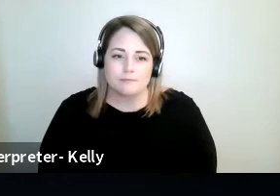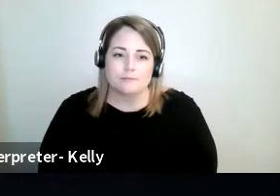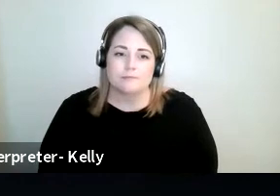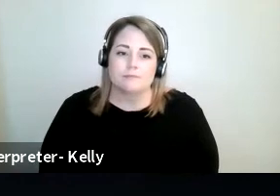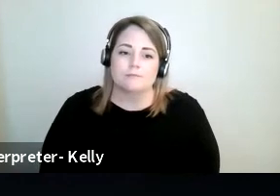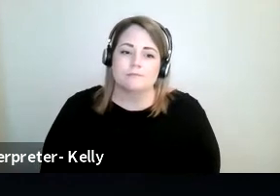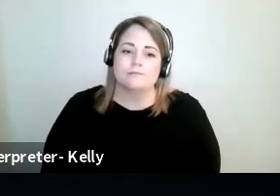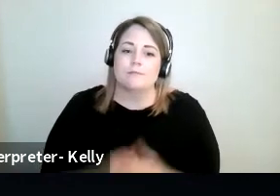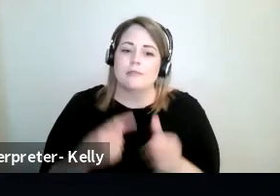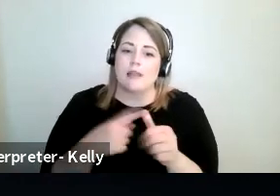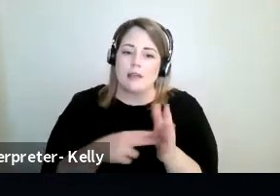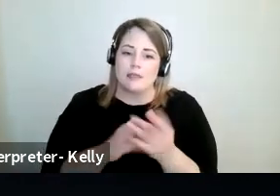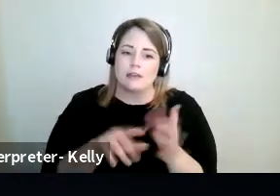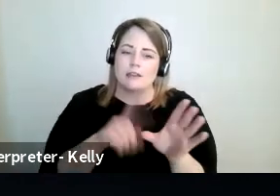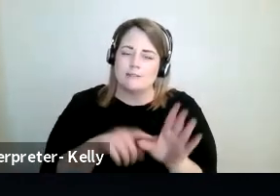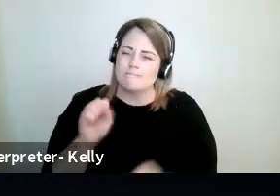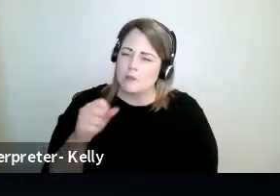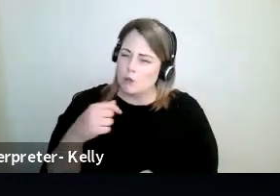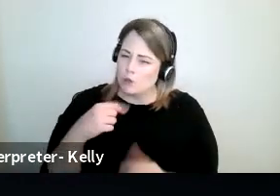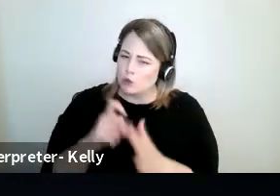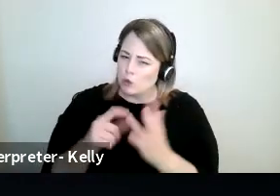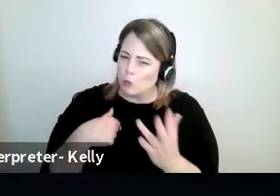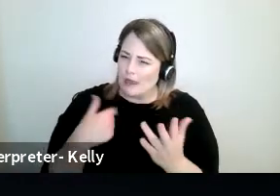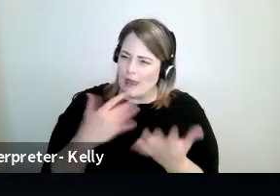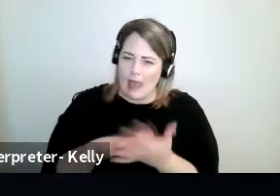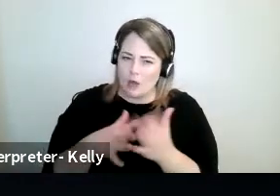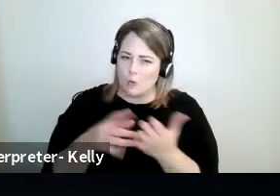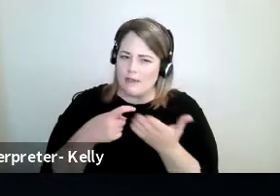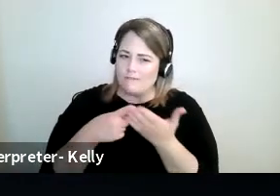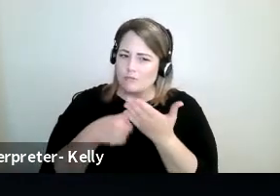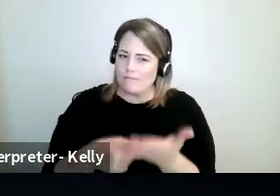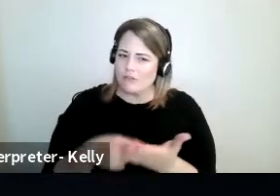we get ranked on our participation in the sustainability goals by the times.